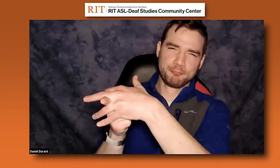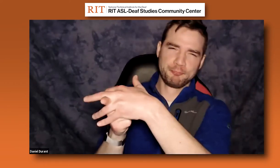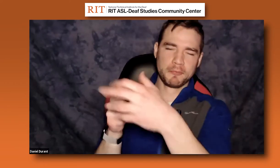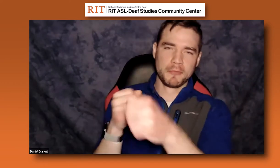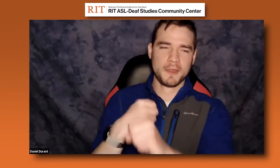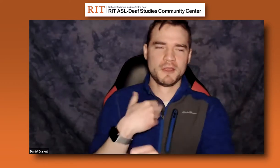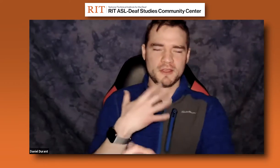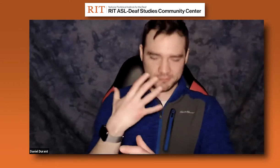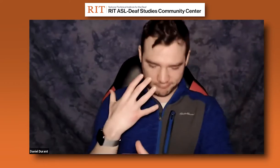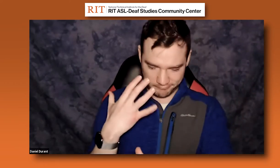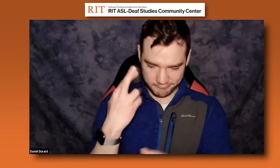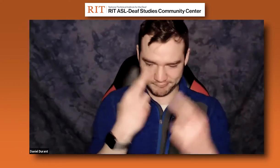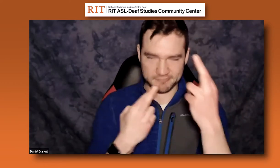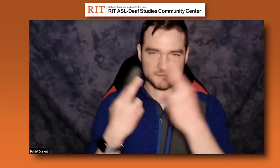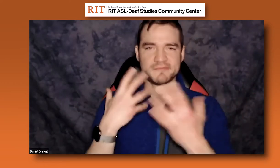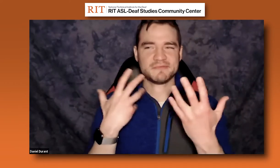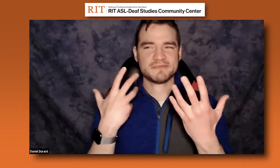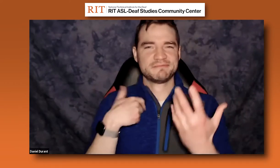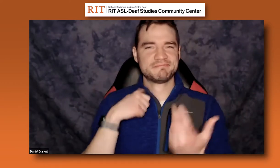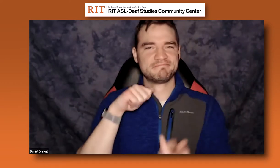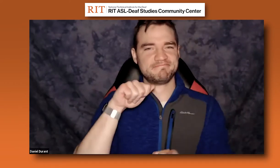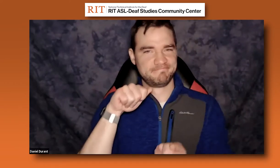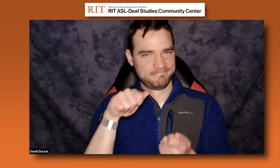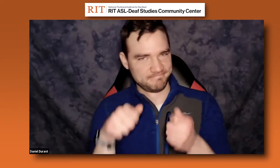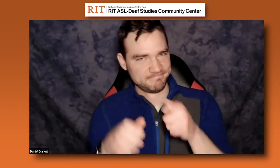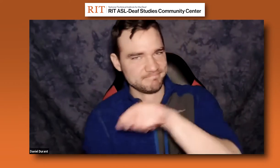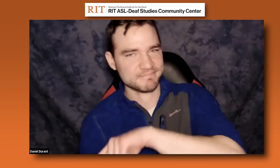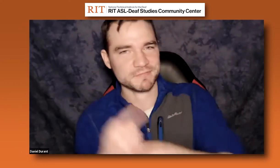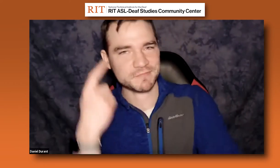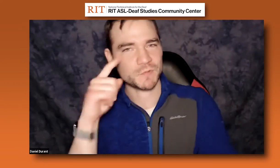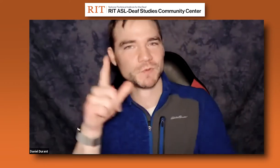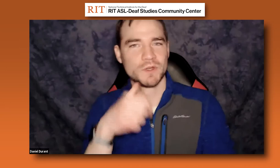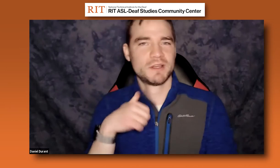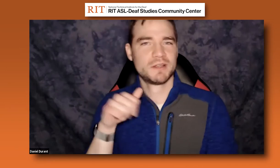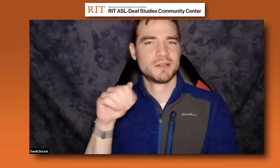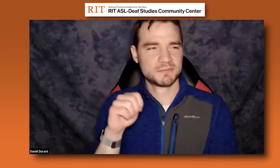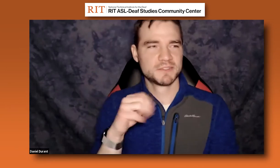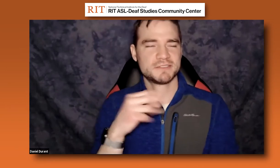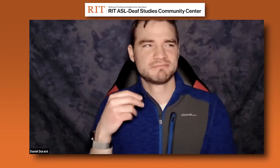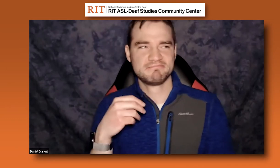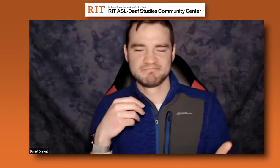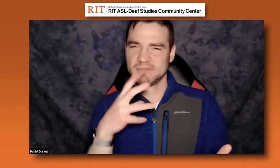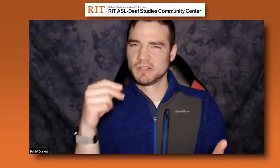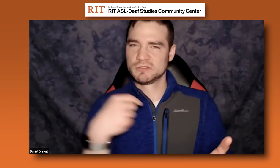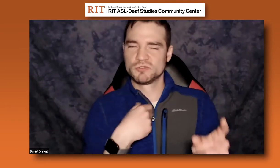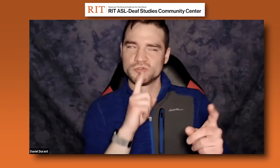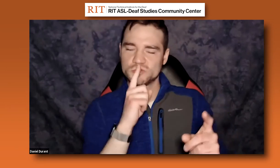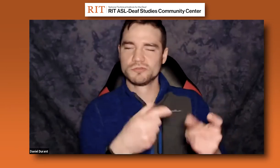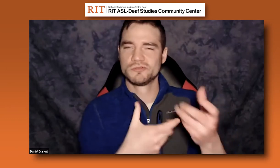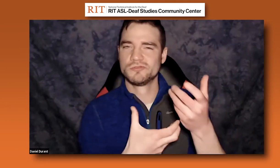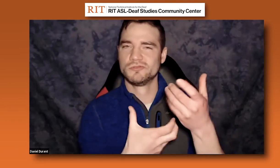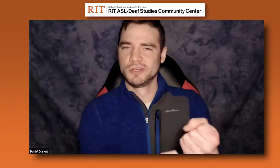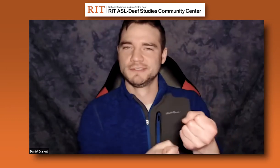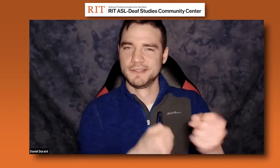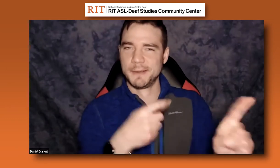She really got through to me, and from that point on, it changed who I am.